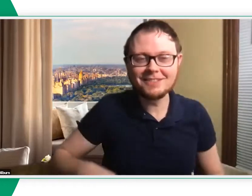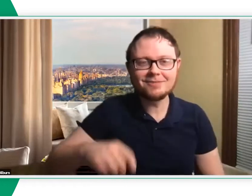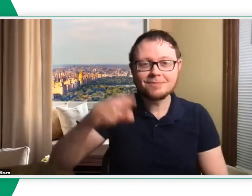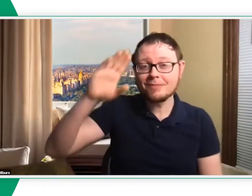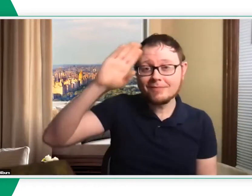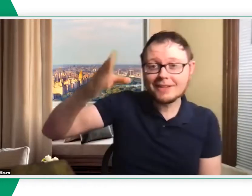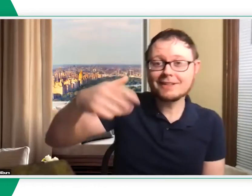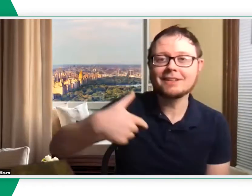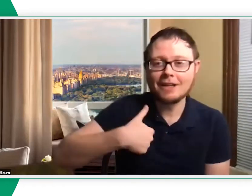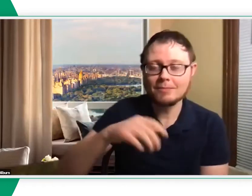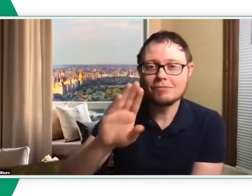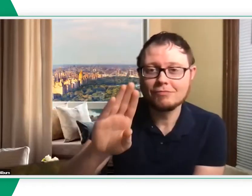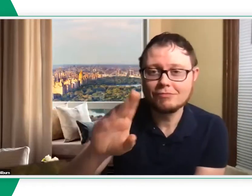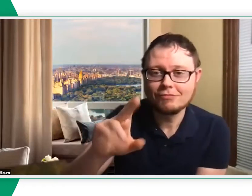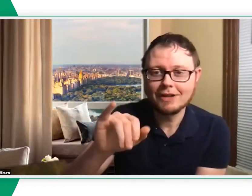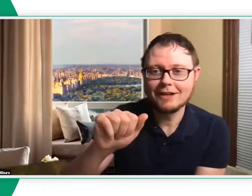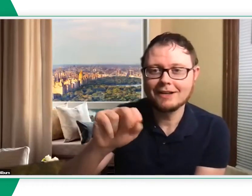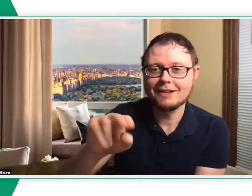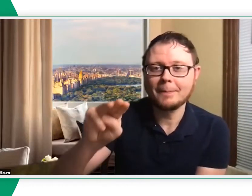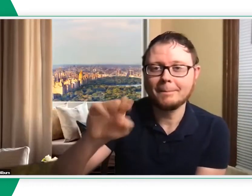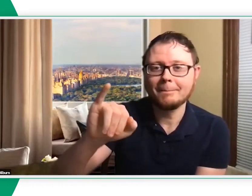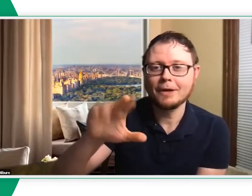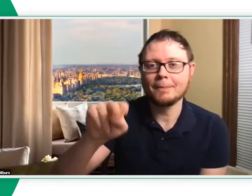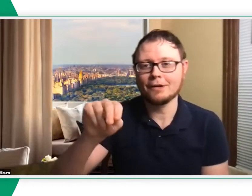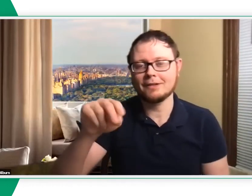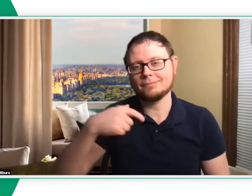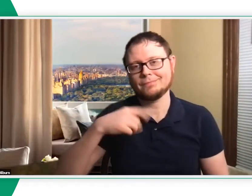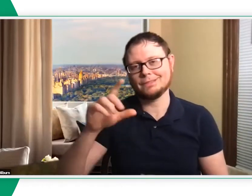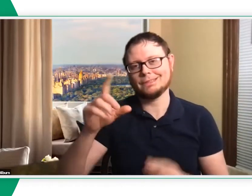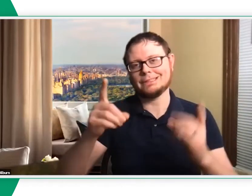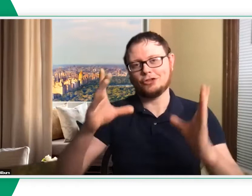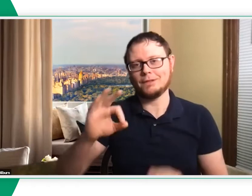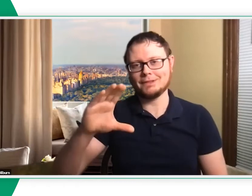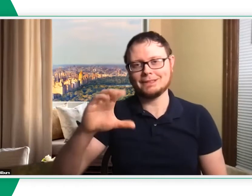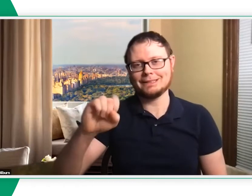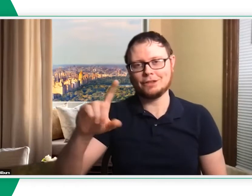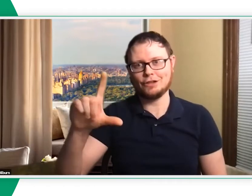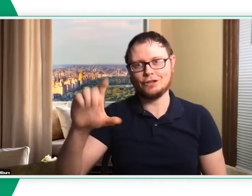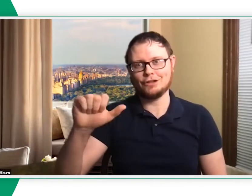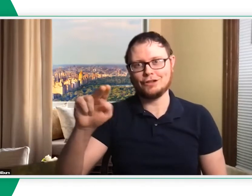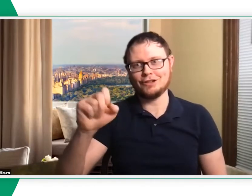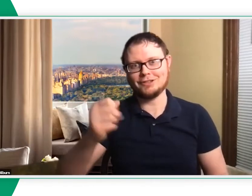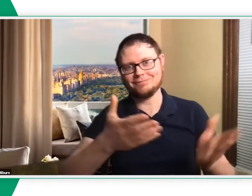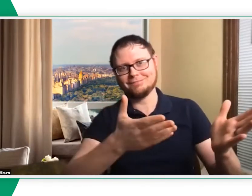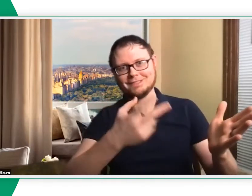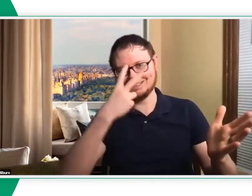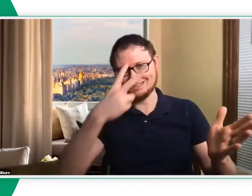Ready to get started? Hi, all. My name is Brian Milburn. I am the